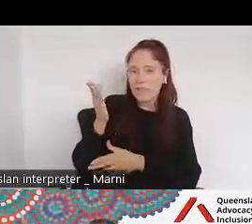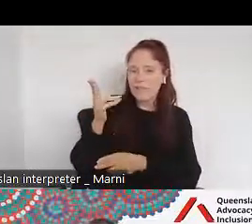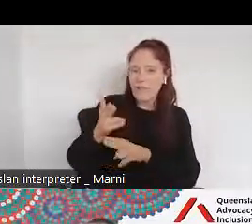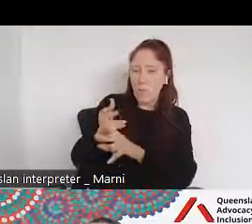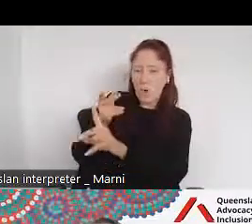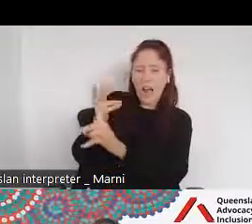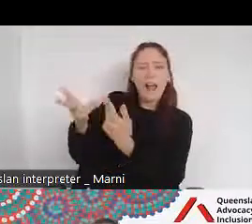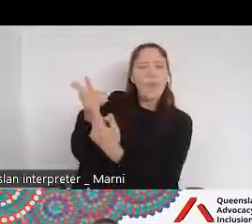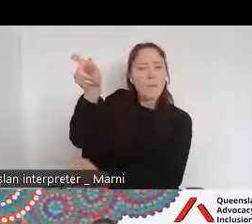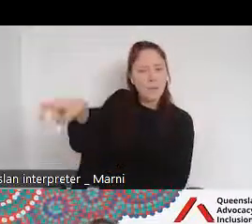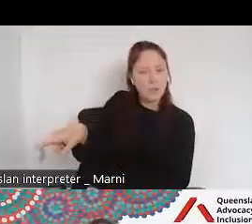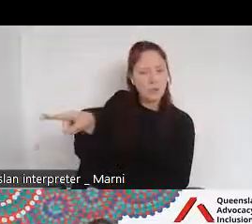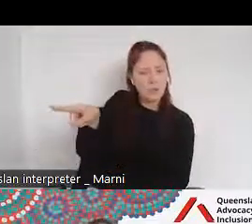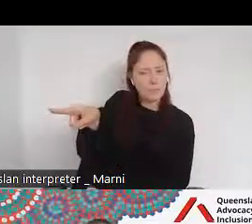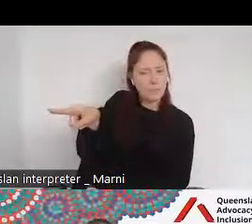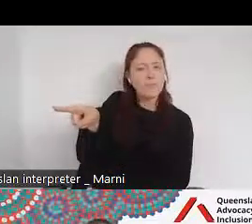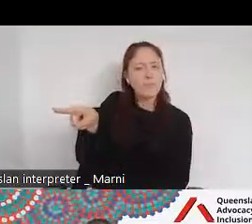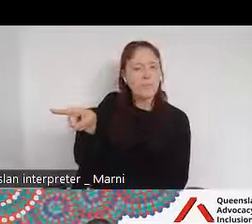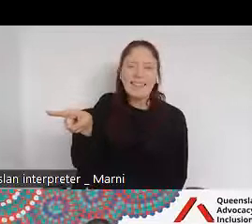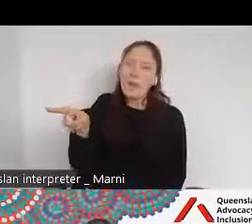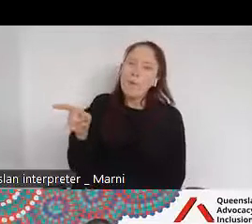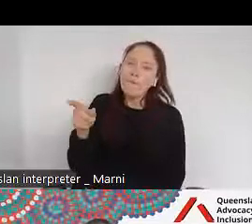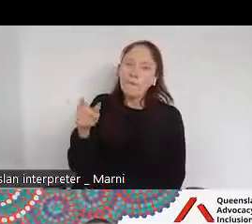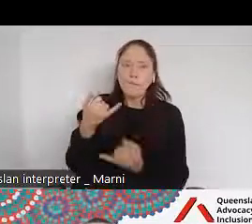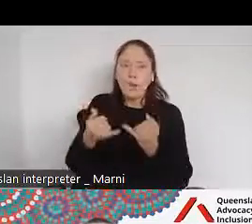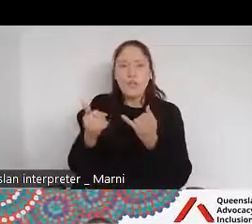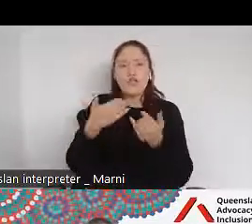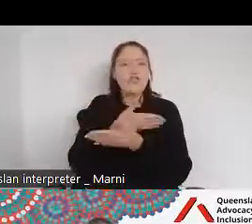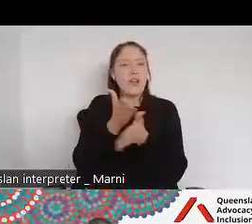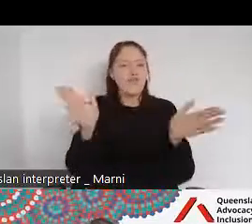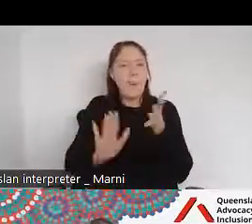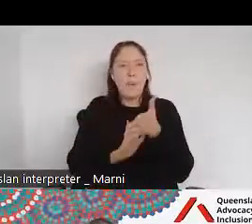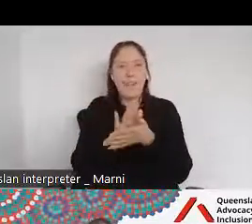As you could imagine, this leaves a bit of scope for a number of people involved in the adult's